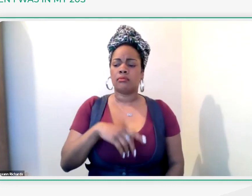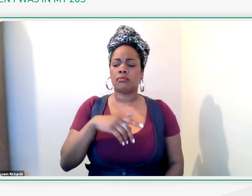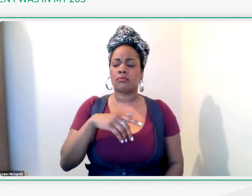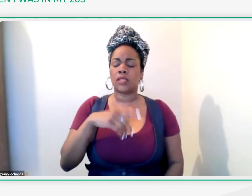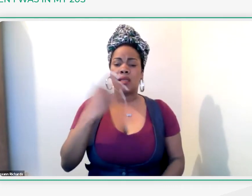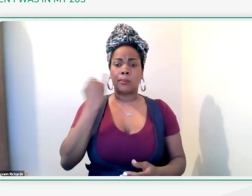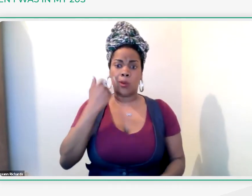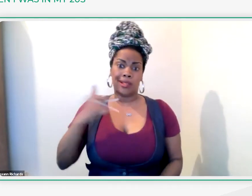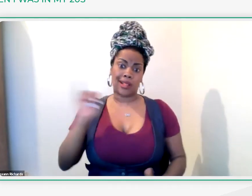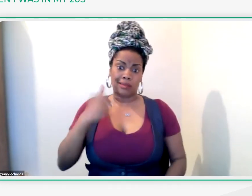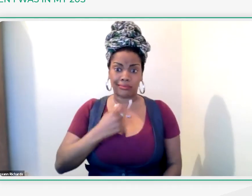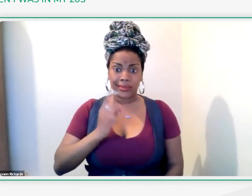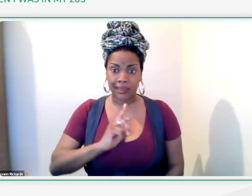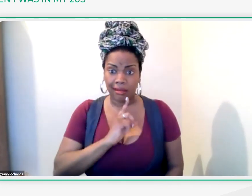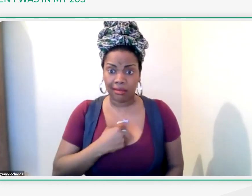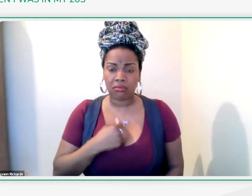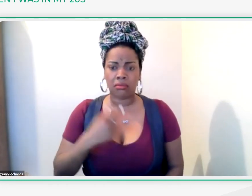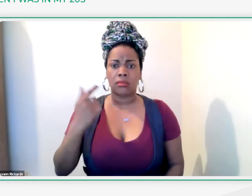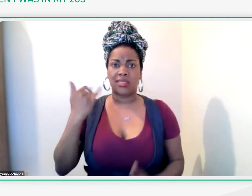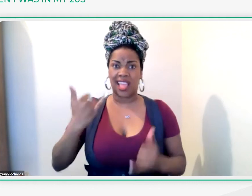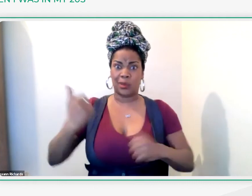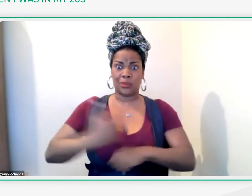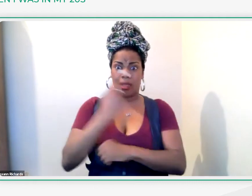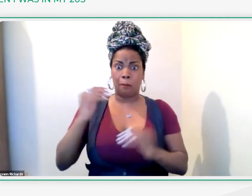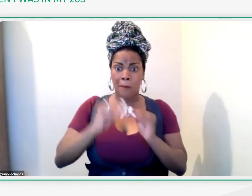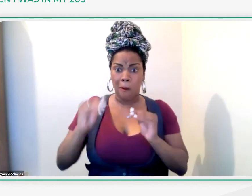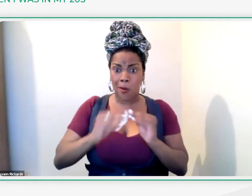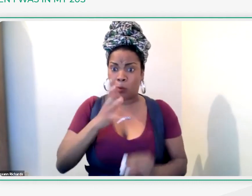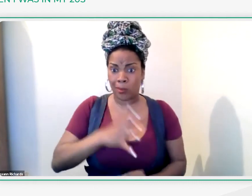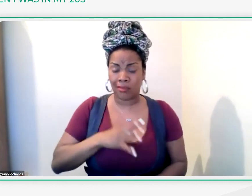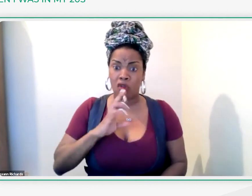Next on our list . . . Like me, I'm single.